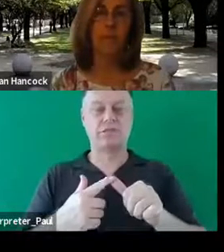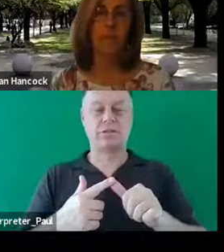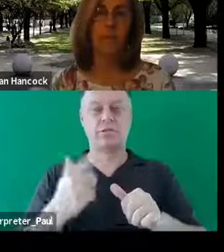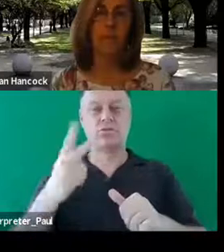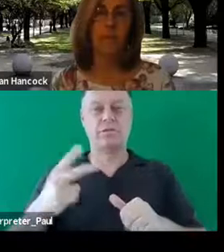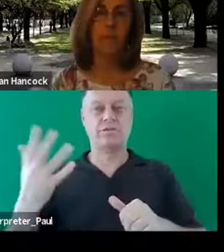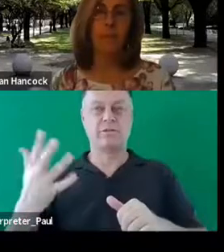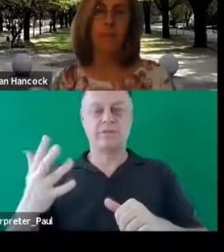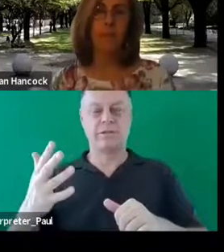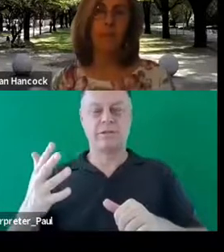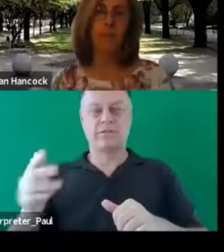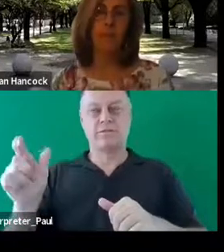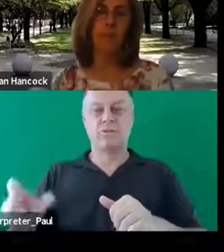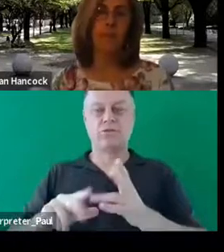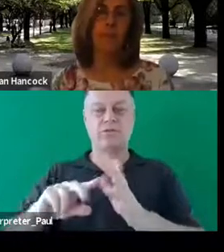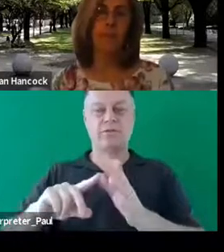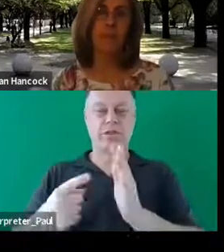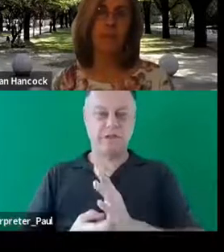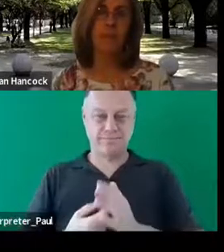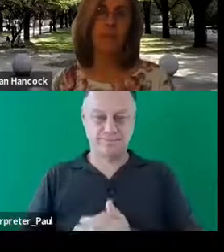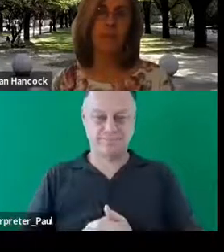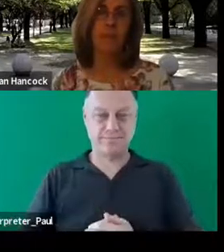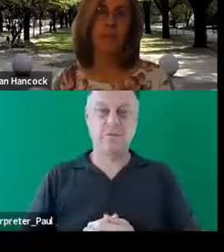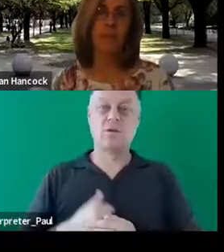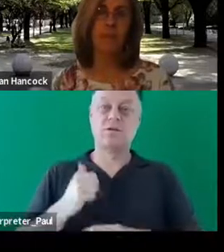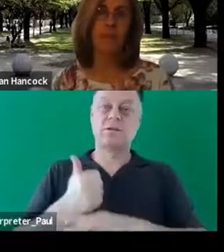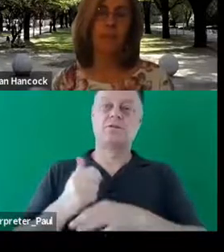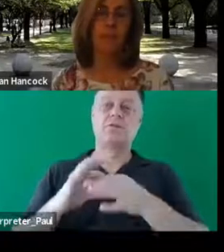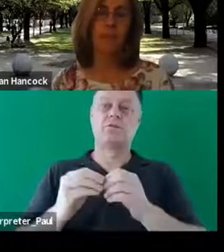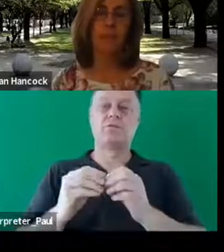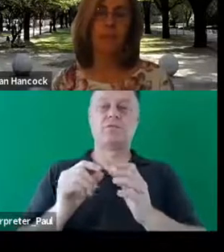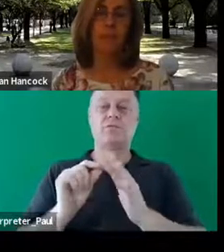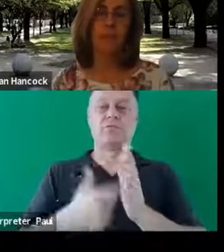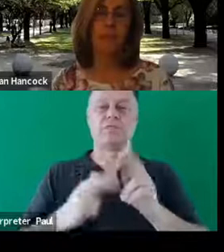and we also have established relationships with Professor Tel Tan, who is the founder and